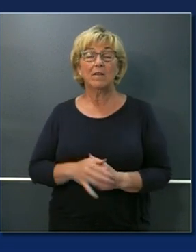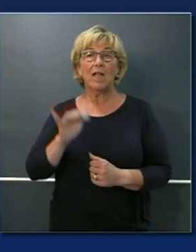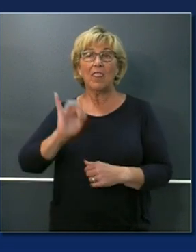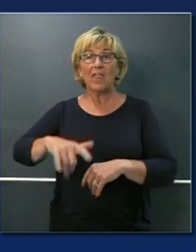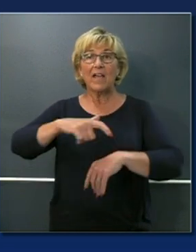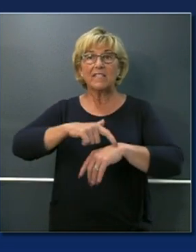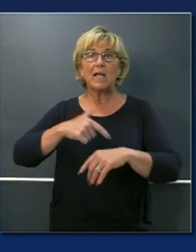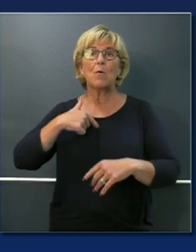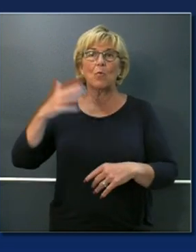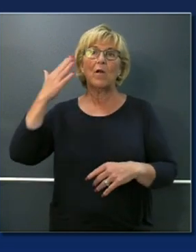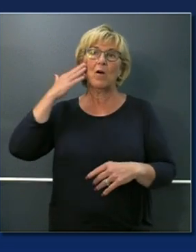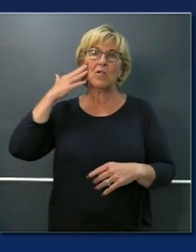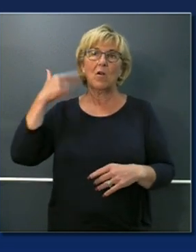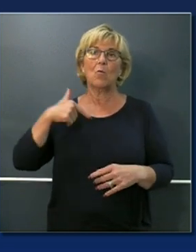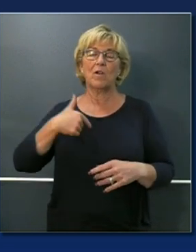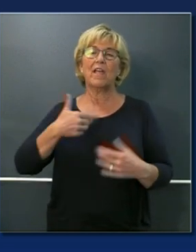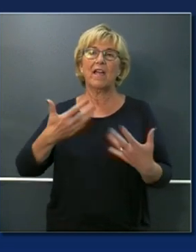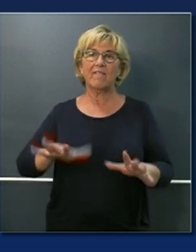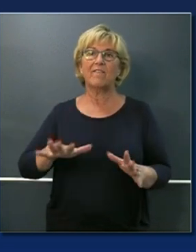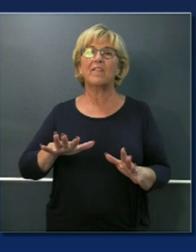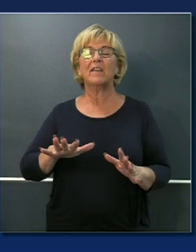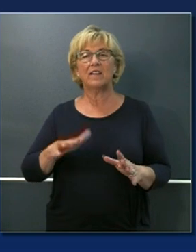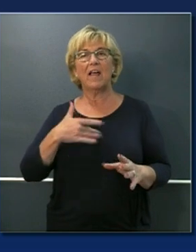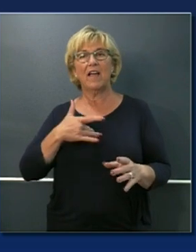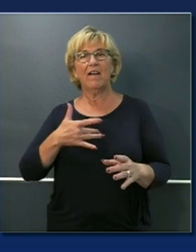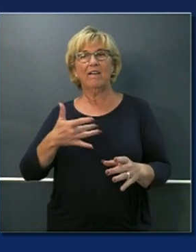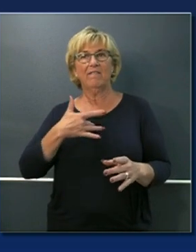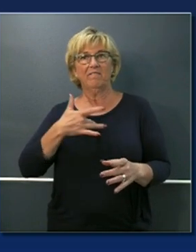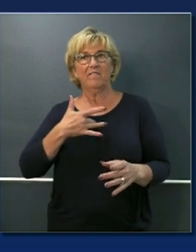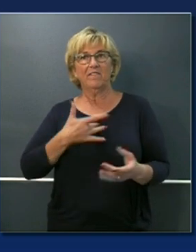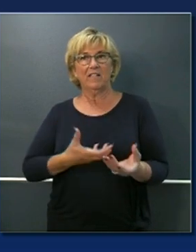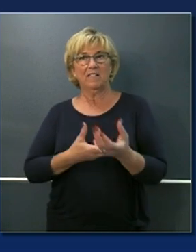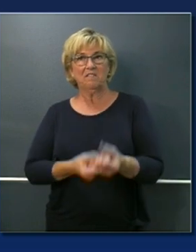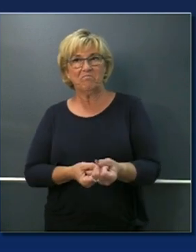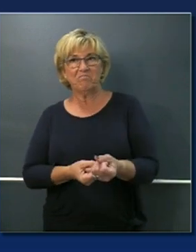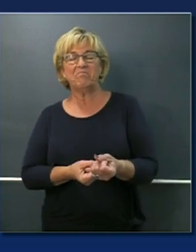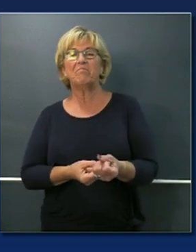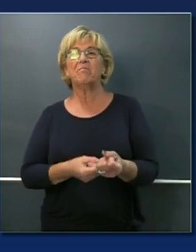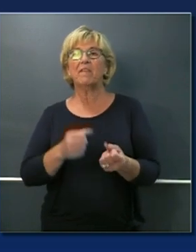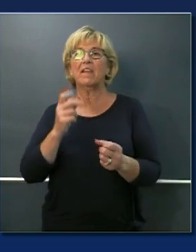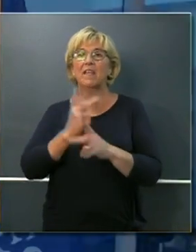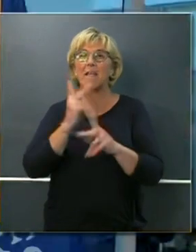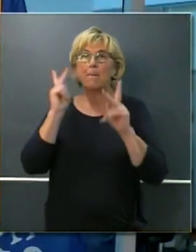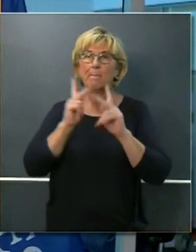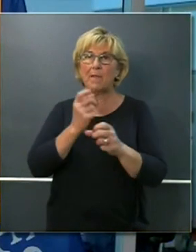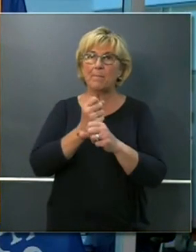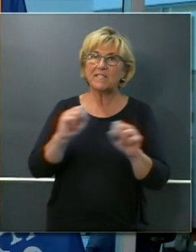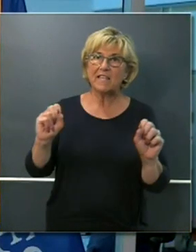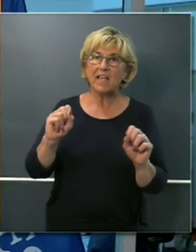ULTIMATELY THE SPACE THAT WE ALL LOOK FORWARD TO SOMEDAY AS WE WORK TOGETHER IS STAGE 4 WHICH IS WHEN WE WOULD BE OPENING ALL OF THE HIGHEST RISK